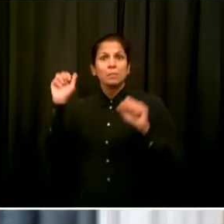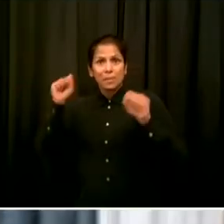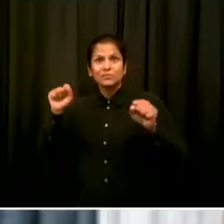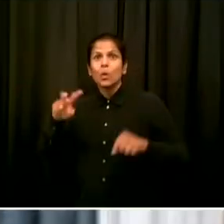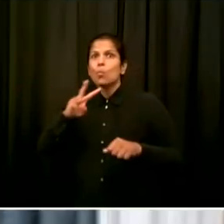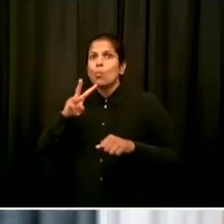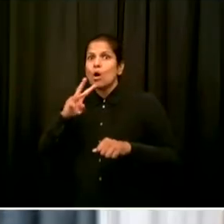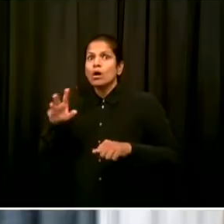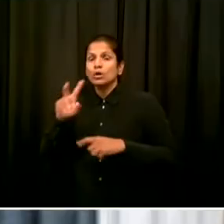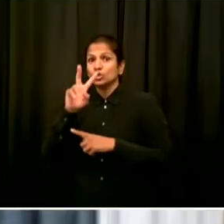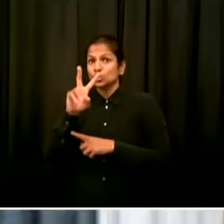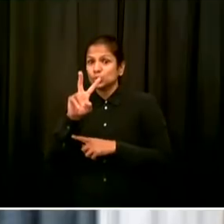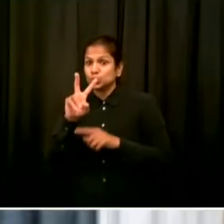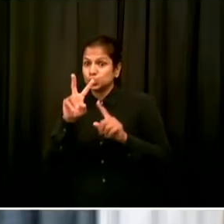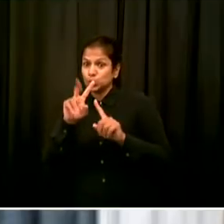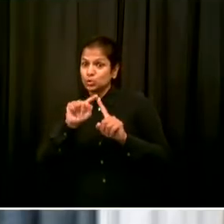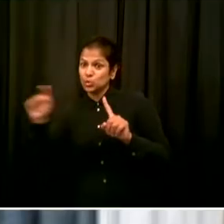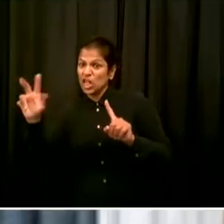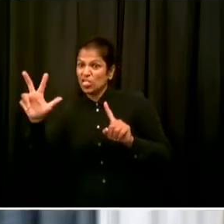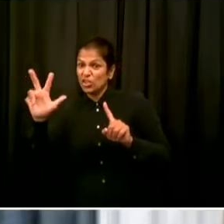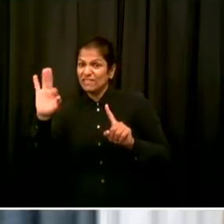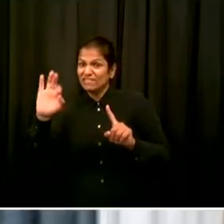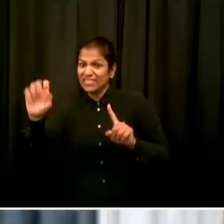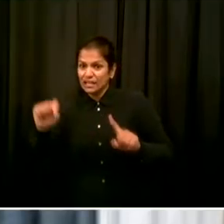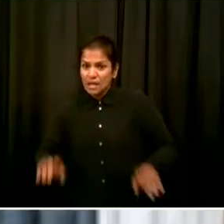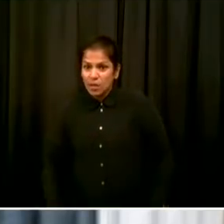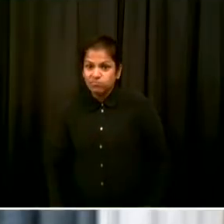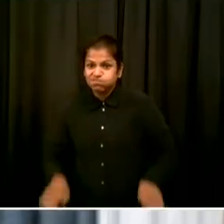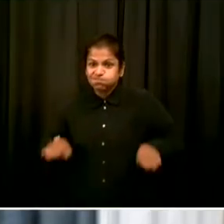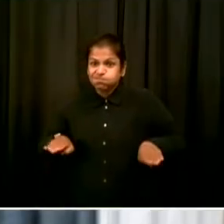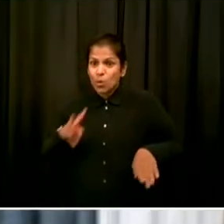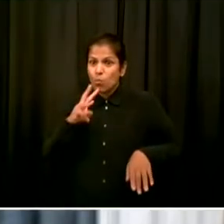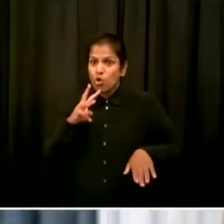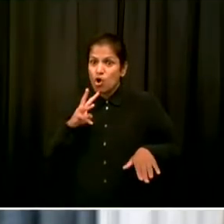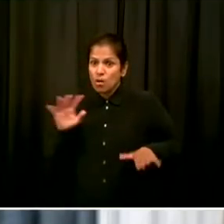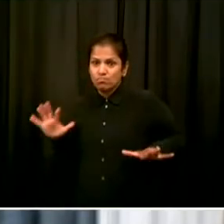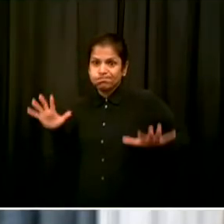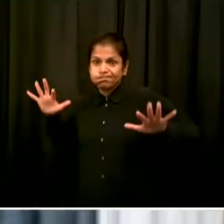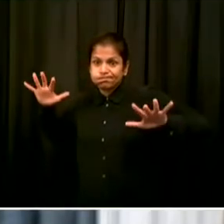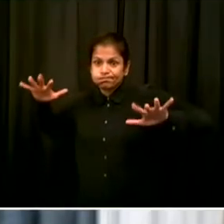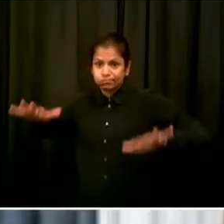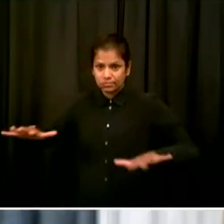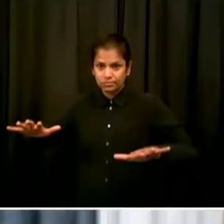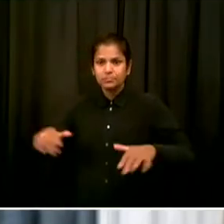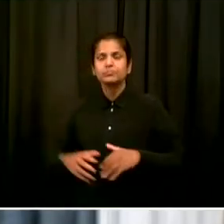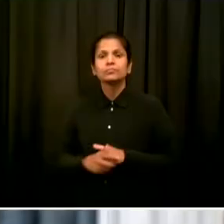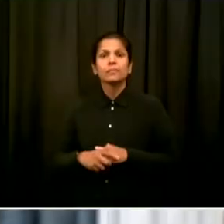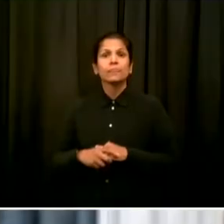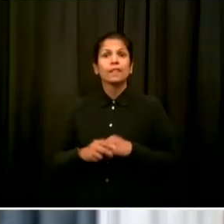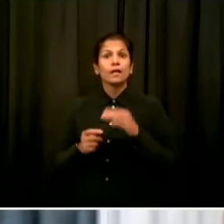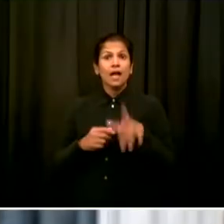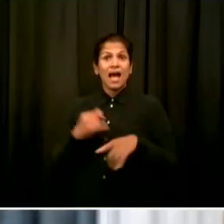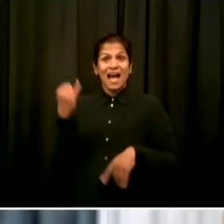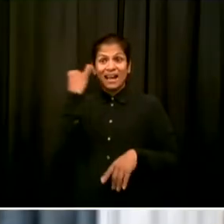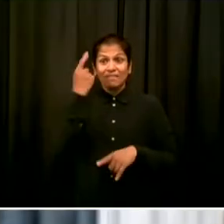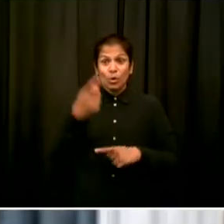TO 2 FEET OF WATER ABOVE GROUND FROM THE STORM. BECAUSE OF THE WINYOD U IWLL ALSO SEE SIGNIFICANT WAVE